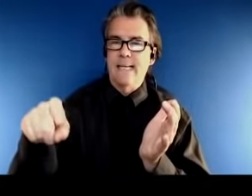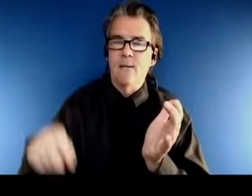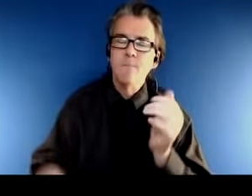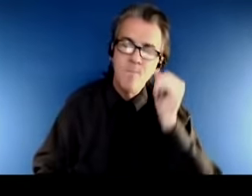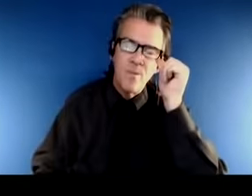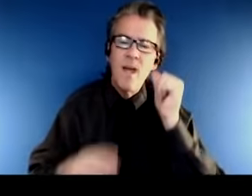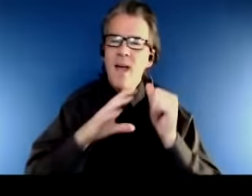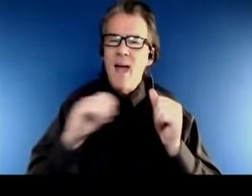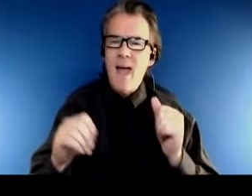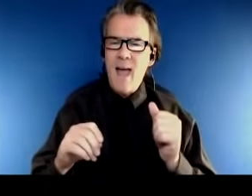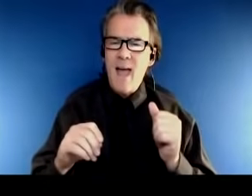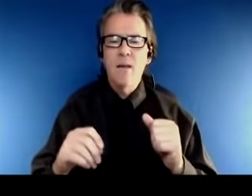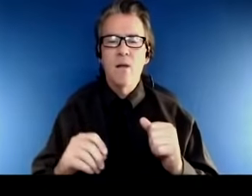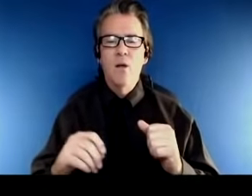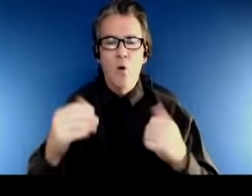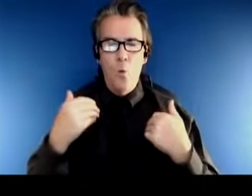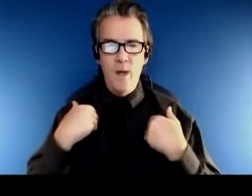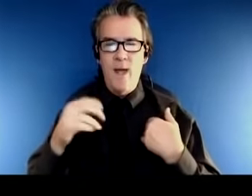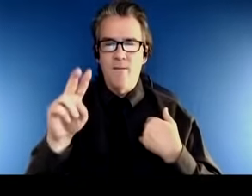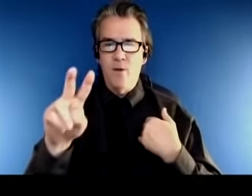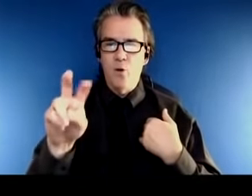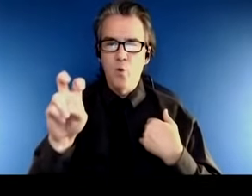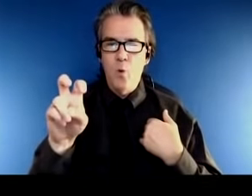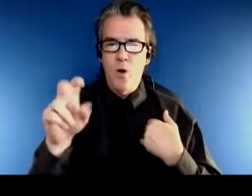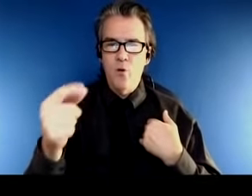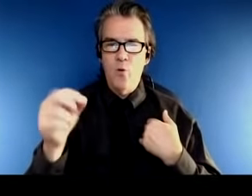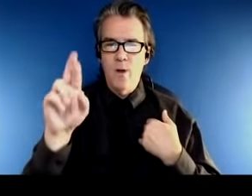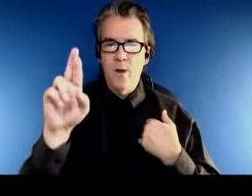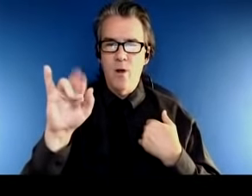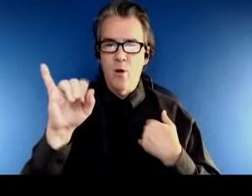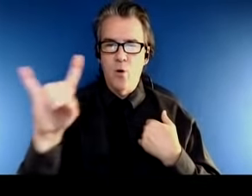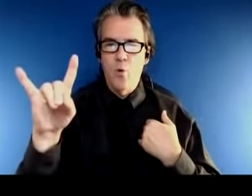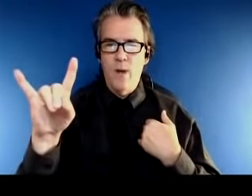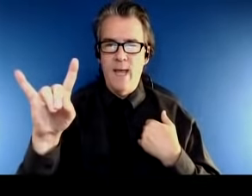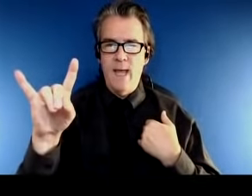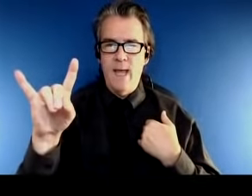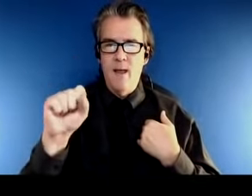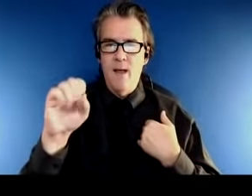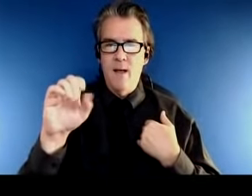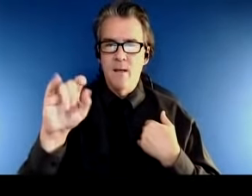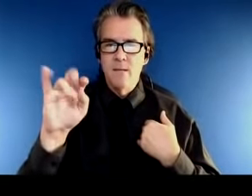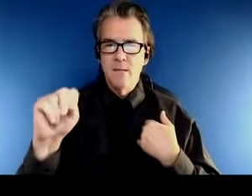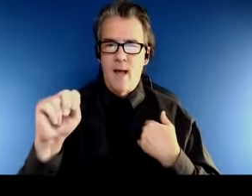with the officer in charge, based on the data that we review.